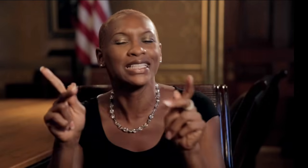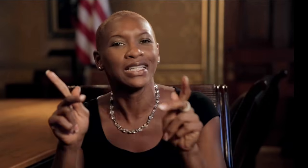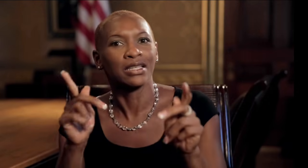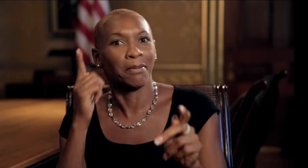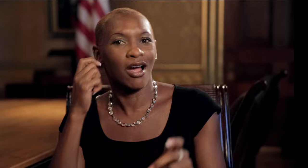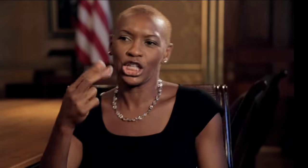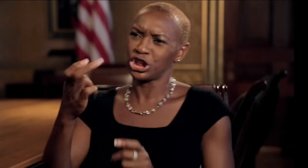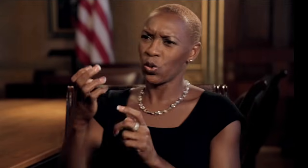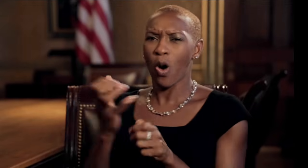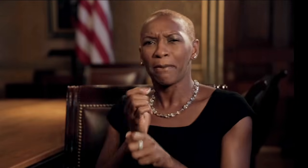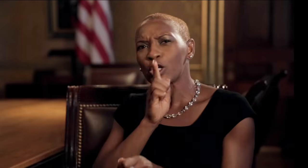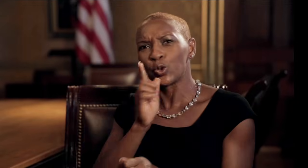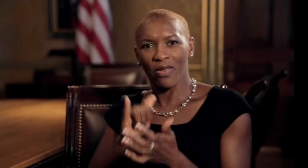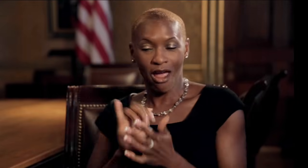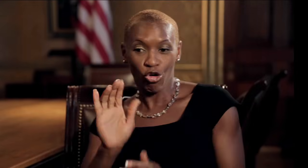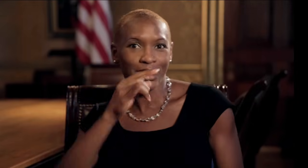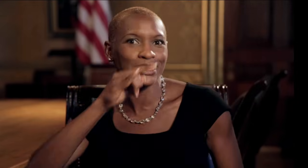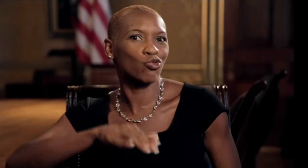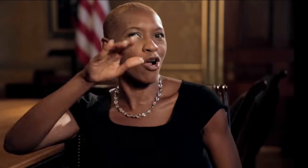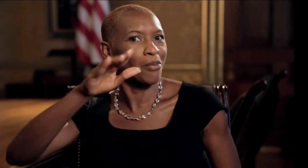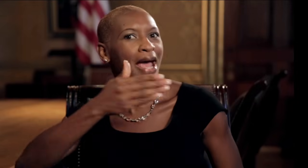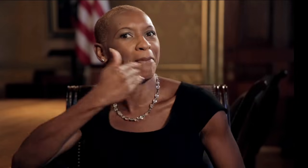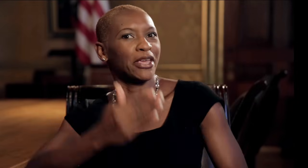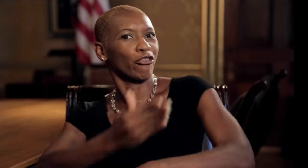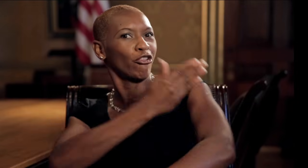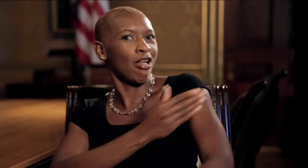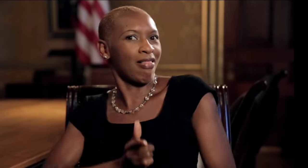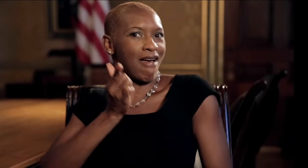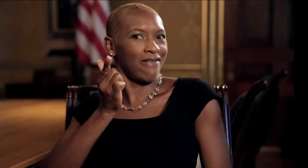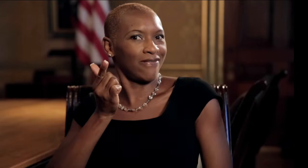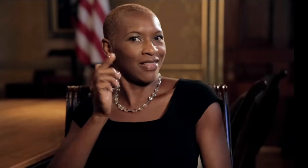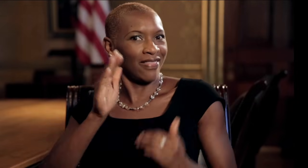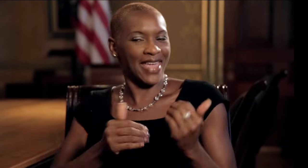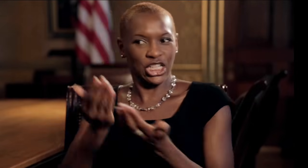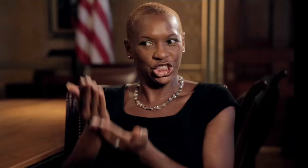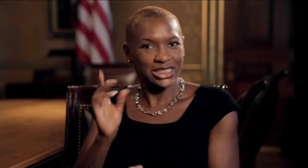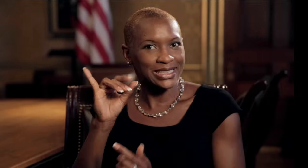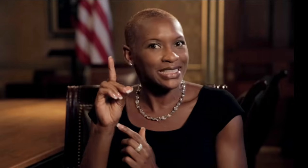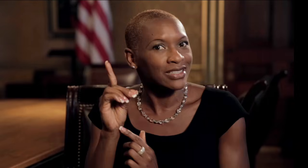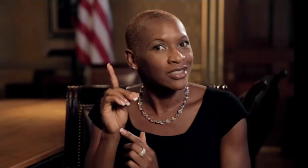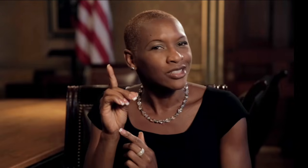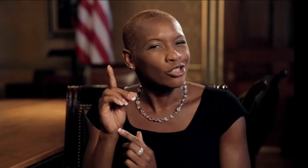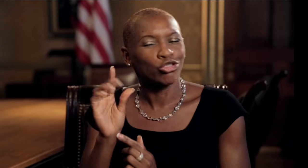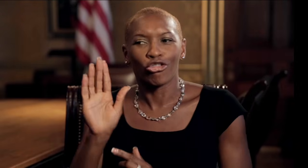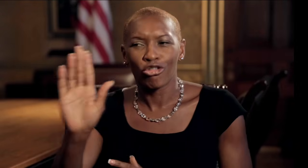because she wanted to see her children come up in a better life than she did.